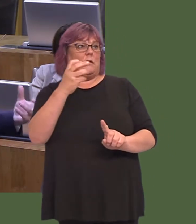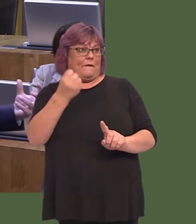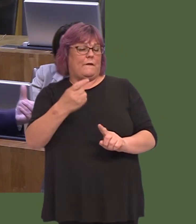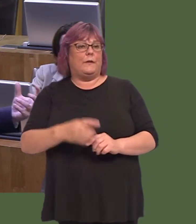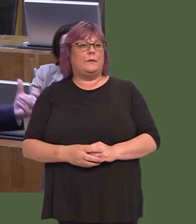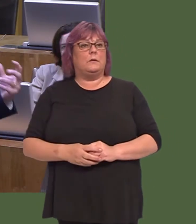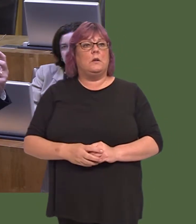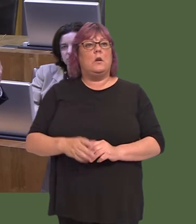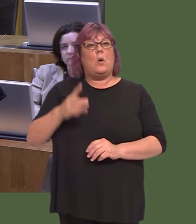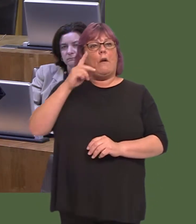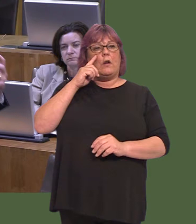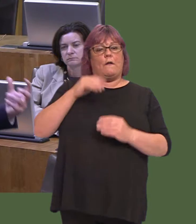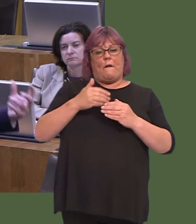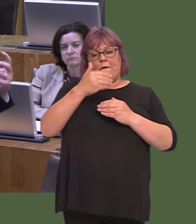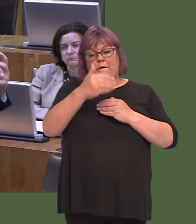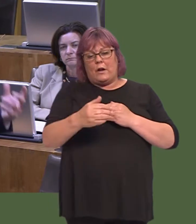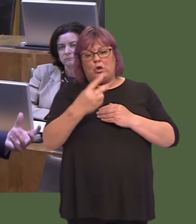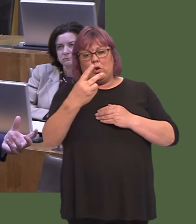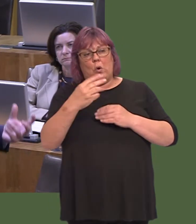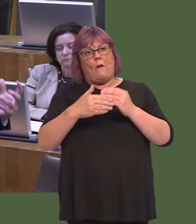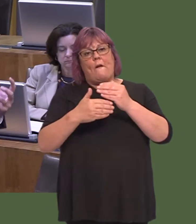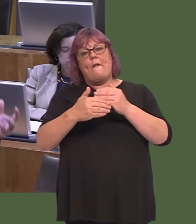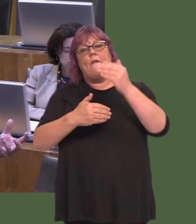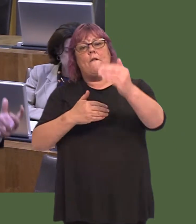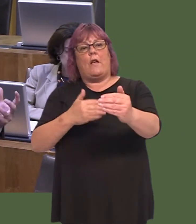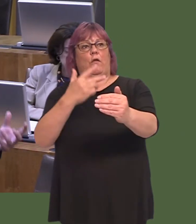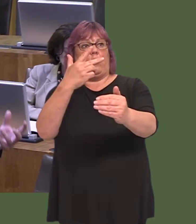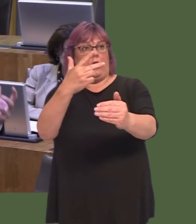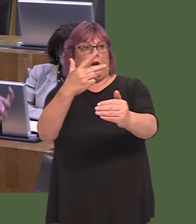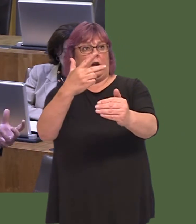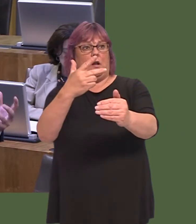Now we can start looking, from phases 2 and 3 and beyond, at a properly integrated public